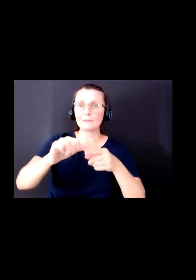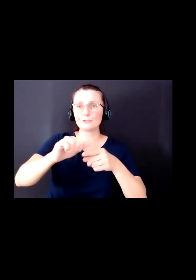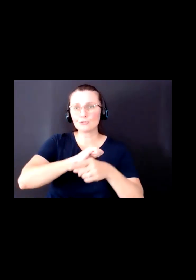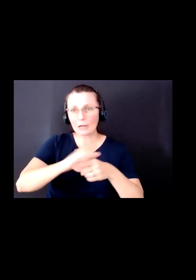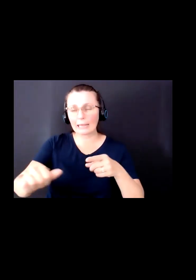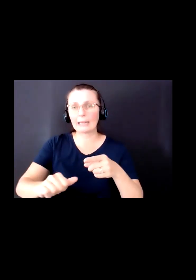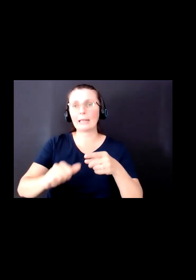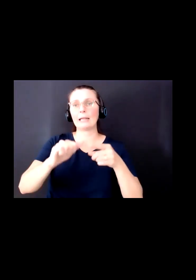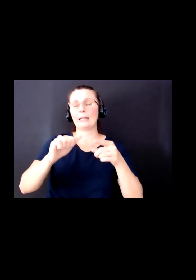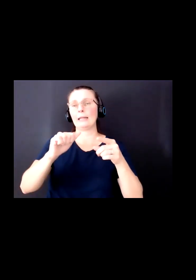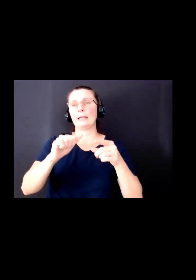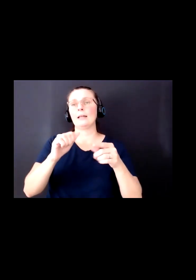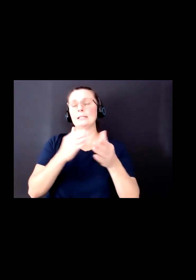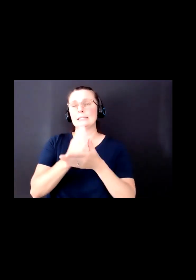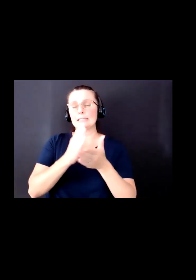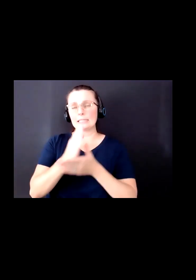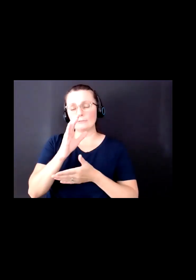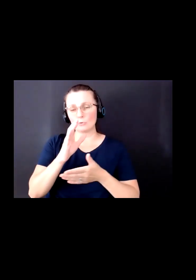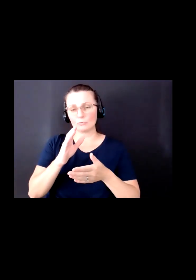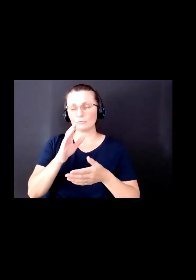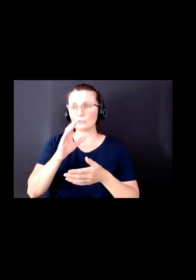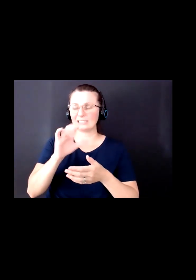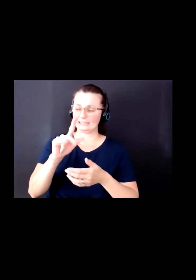concerning disability related civil rights, equal access and